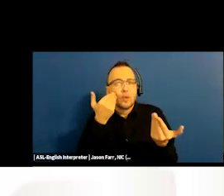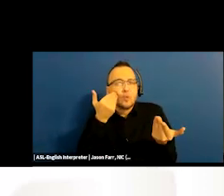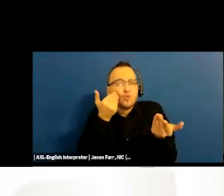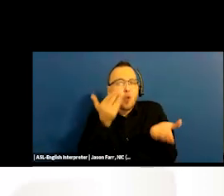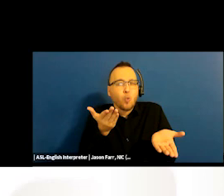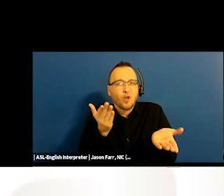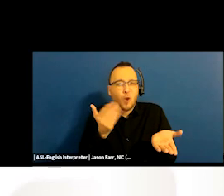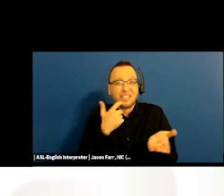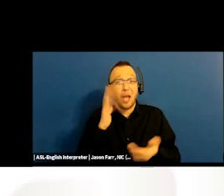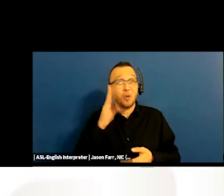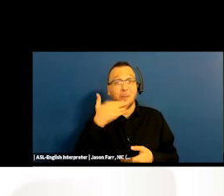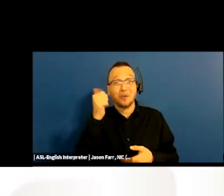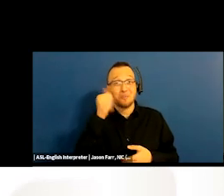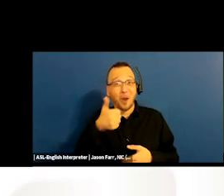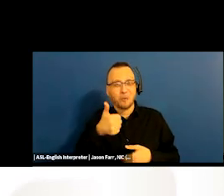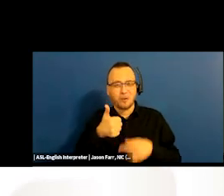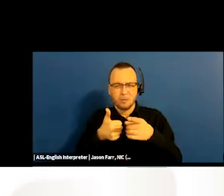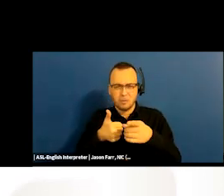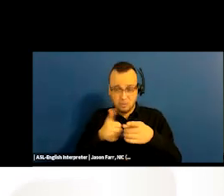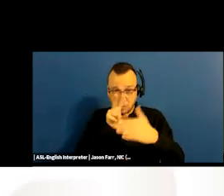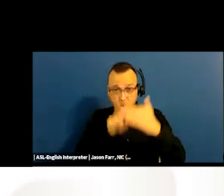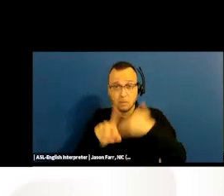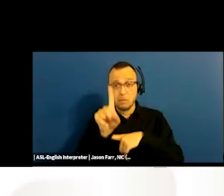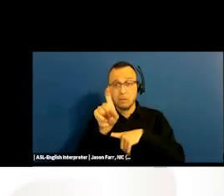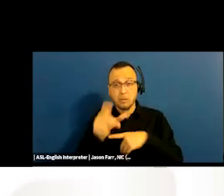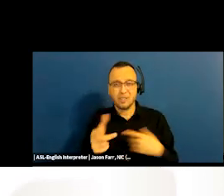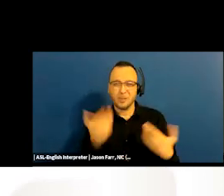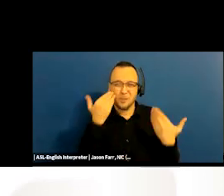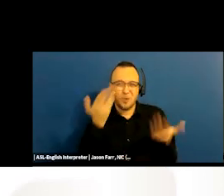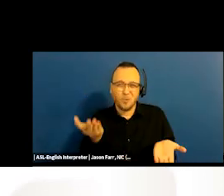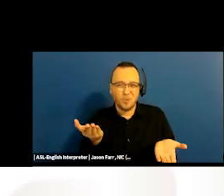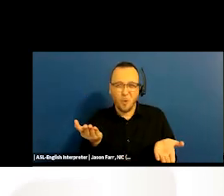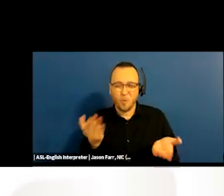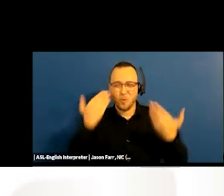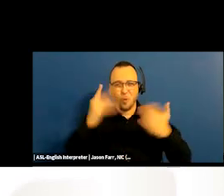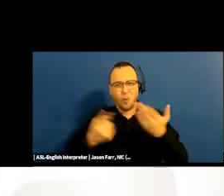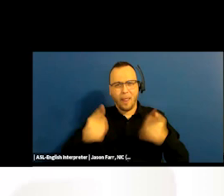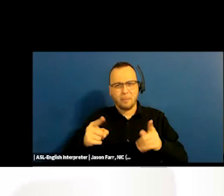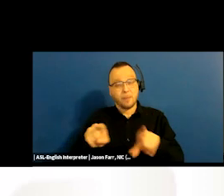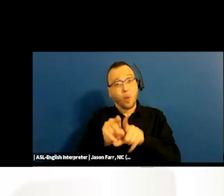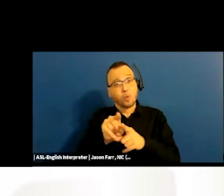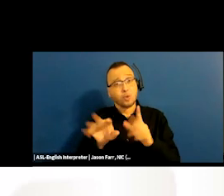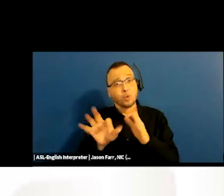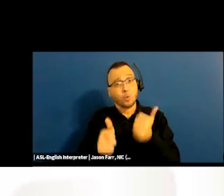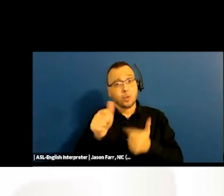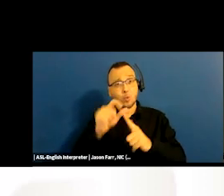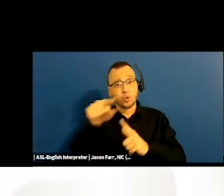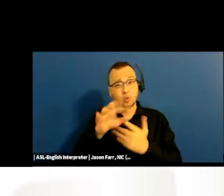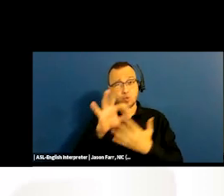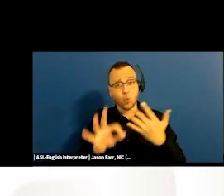until you've agreed to take whatever the doctor's giving you. So though they don't force it, they may hold you there until you take it.